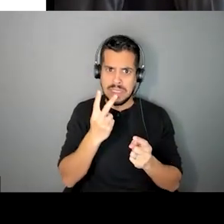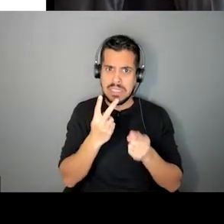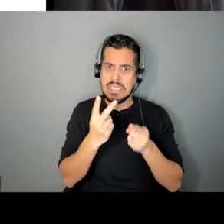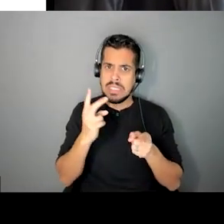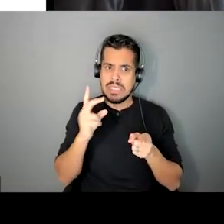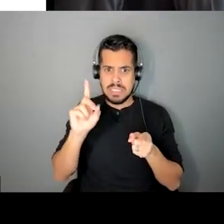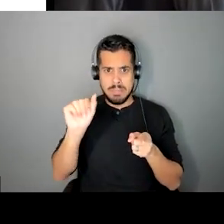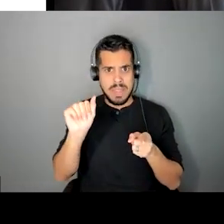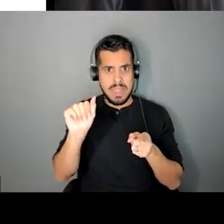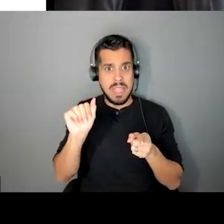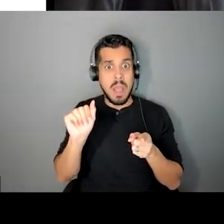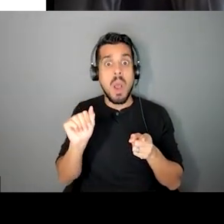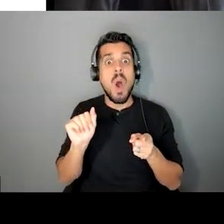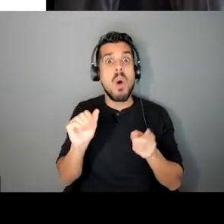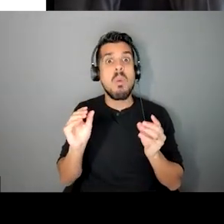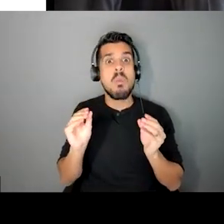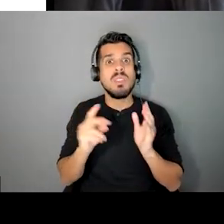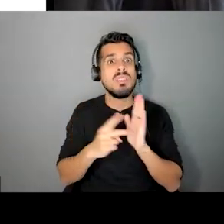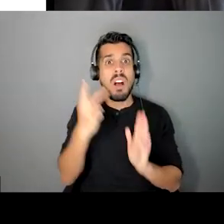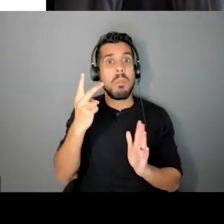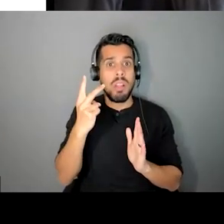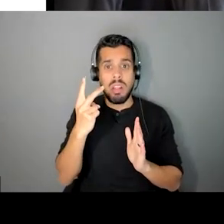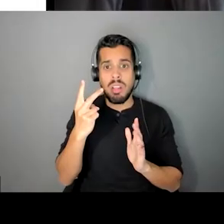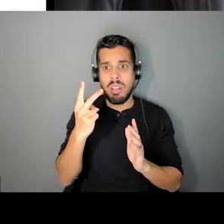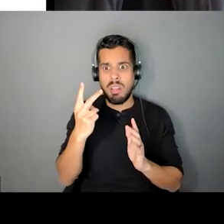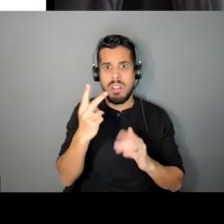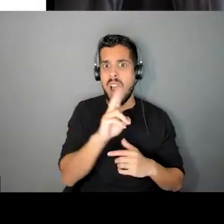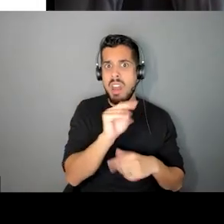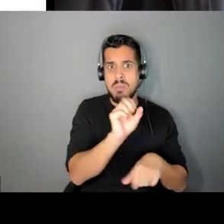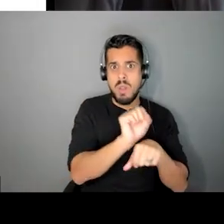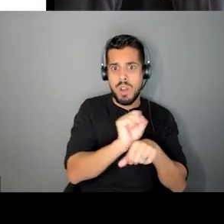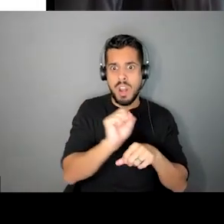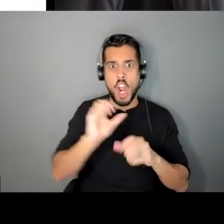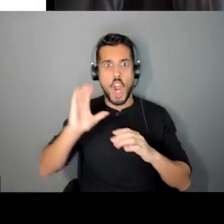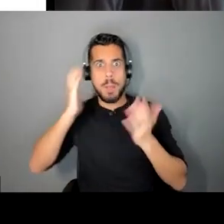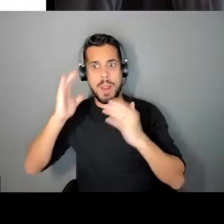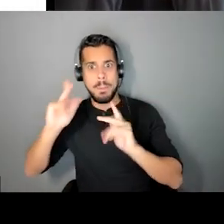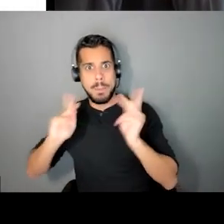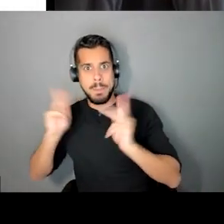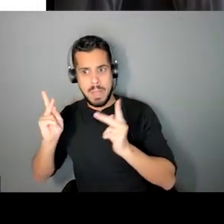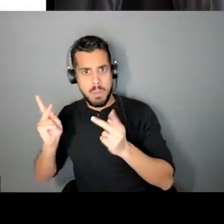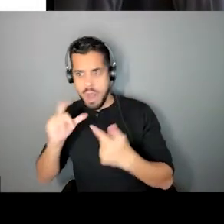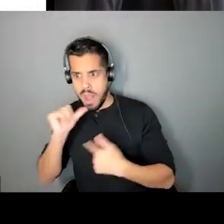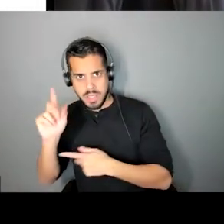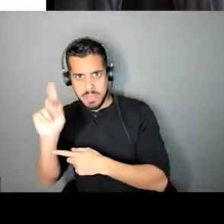are more than two times likely to be unemployed versus fully able bodied individuals. So, uh...